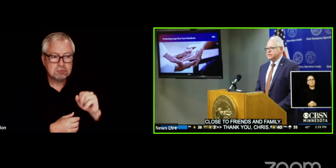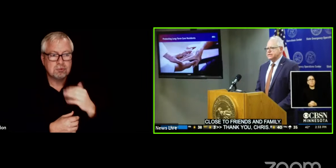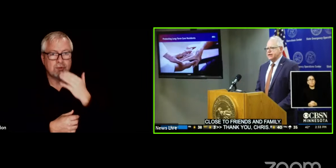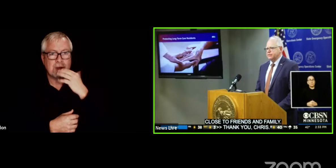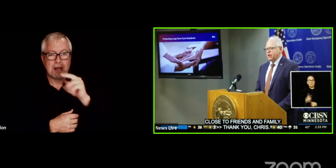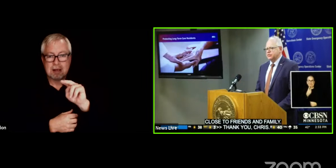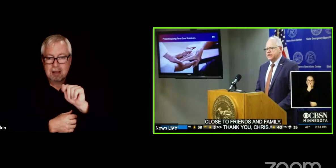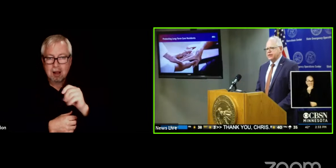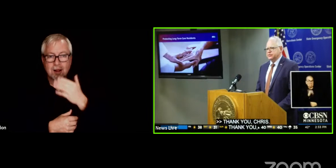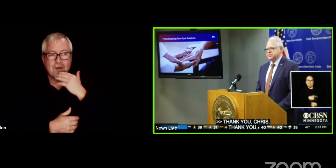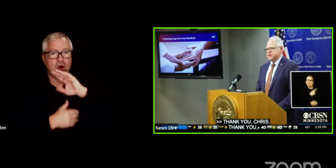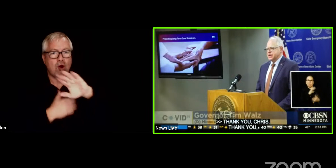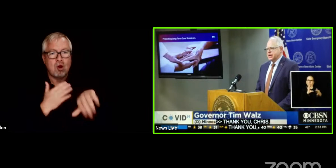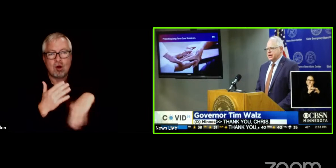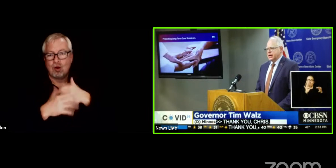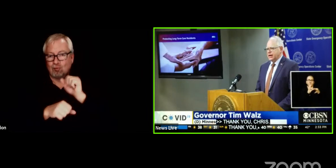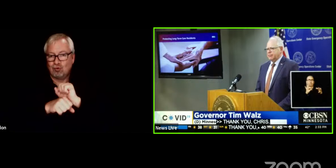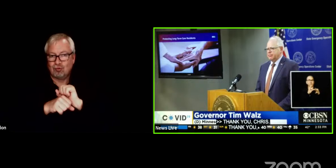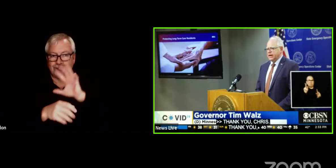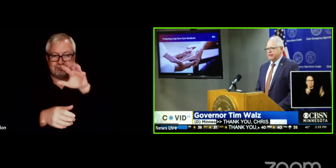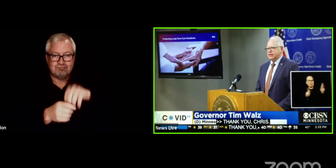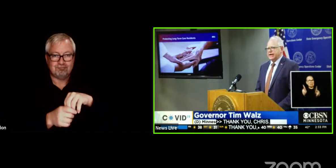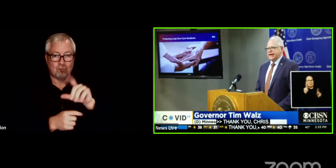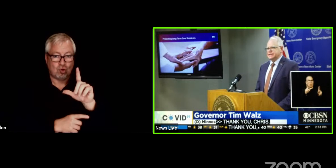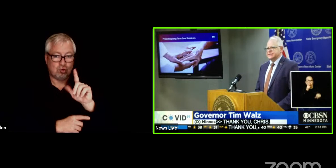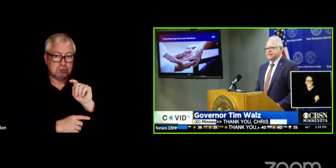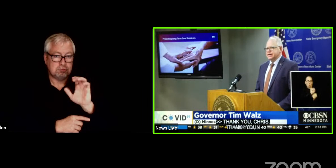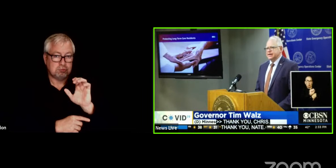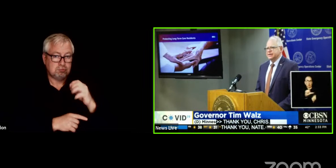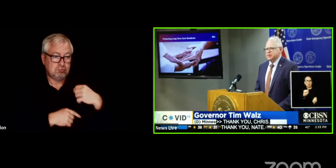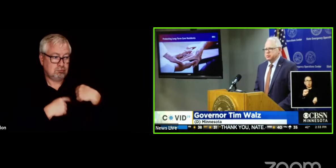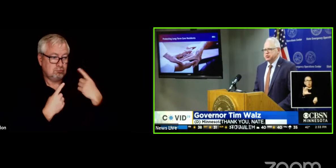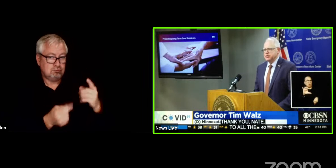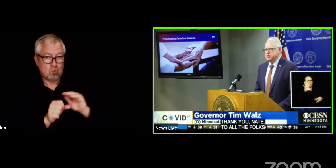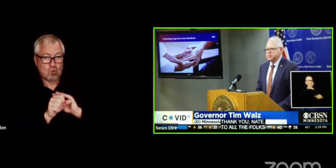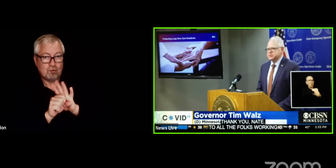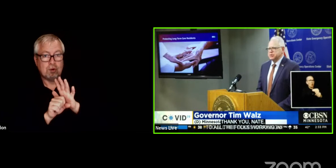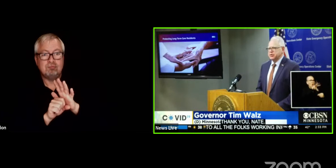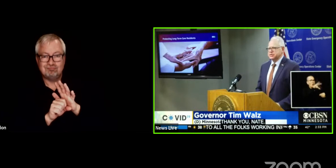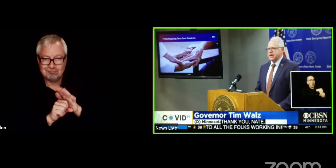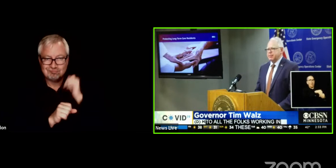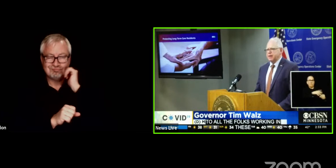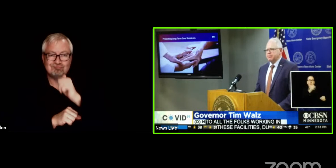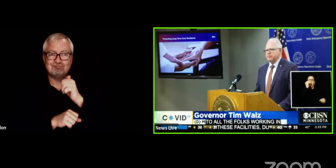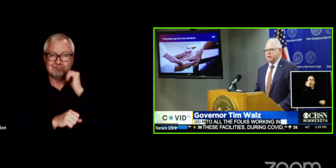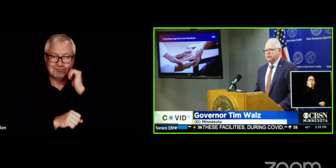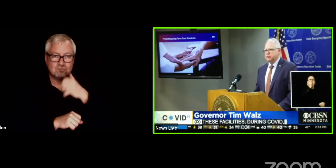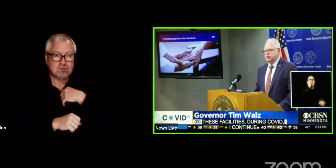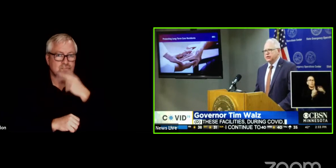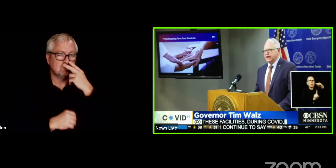TO SAY OUT OF ALL THE CHALLENGES, EVERY DAY I SEE THE BEAUTY OF HUMAN SPIRIT STEP UP, THE FOLKS WHO DO CARE.